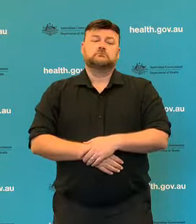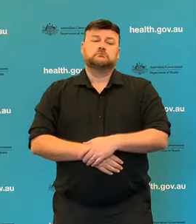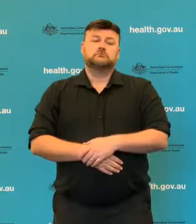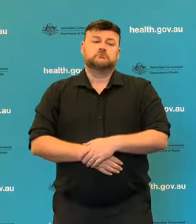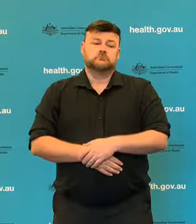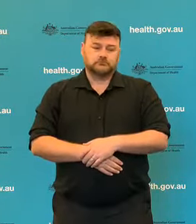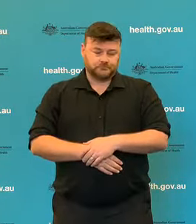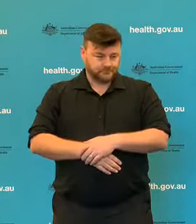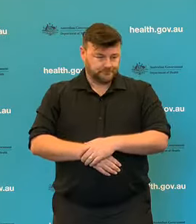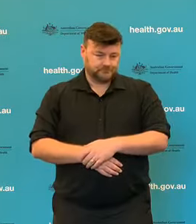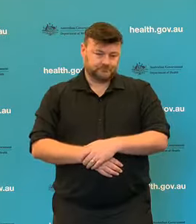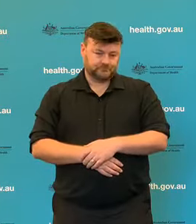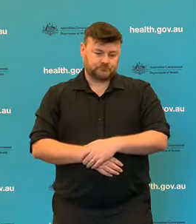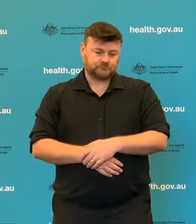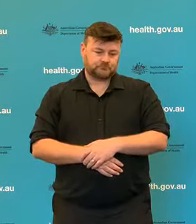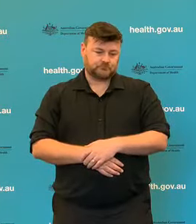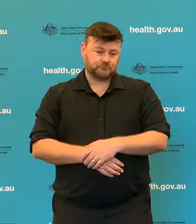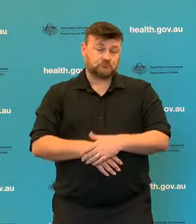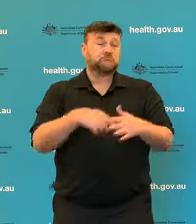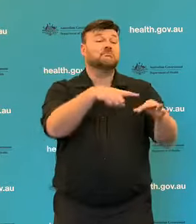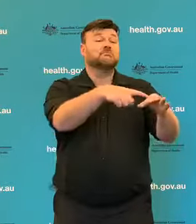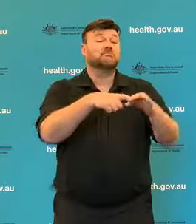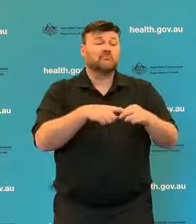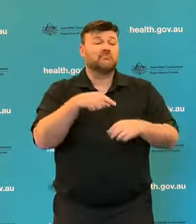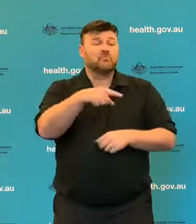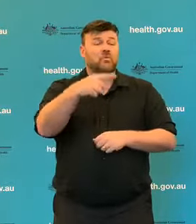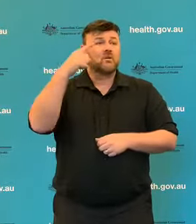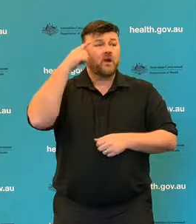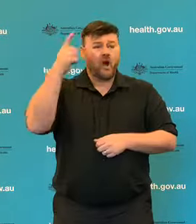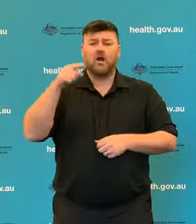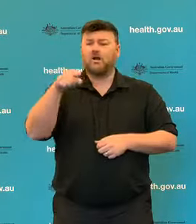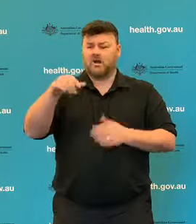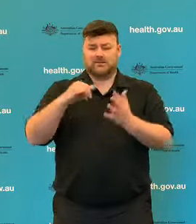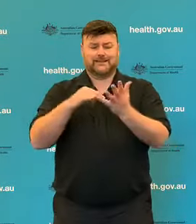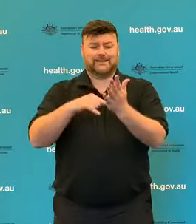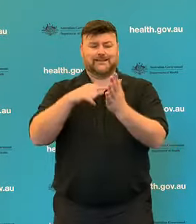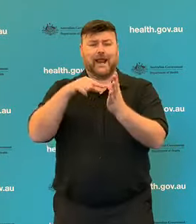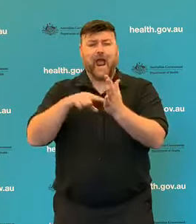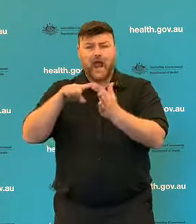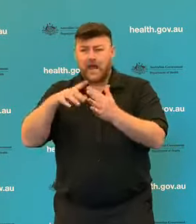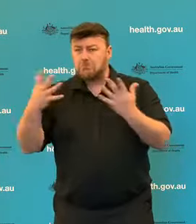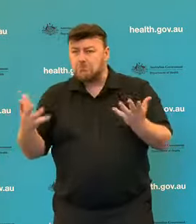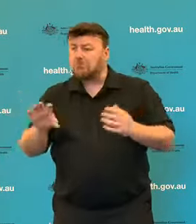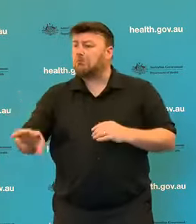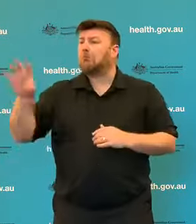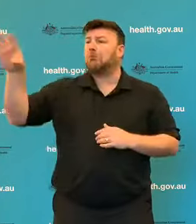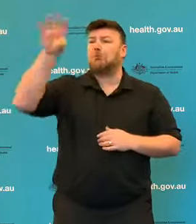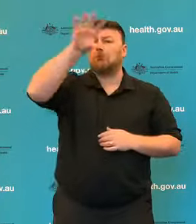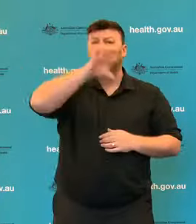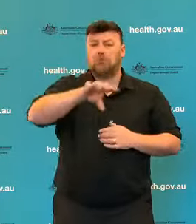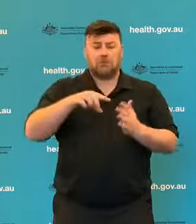how difficult do you think that it might be to reach agreement from all the states and territories - at least excluding WA - on that